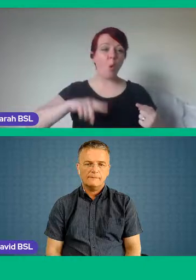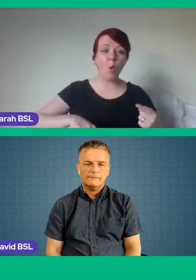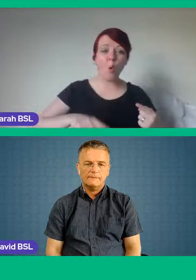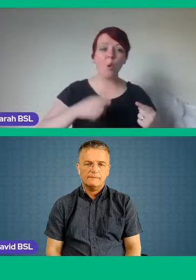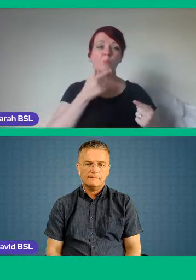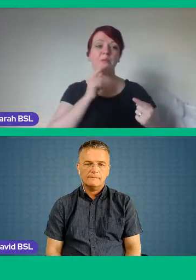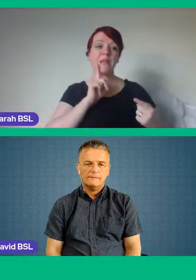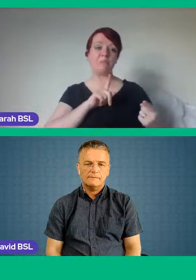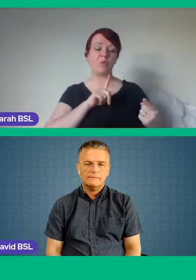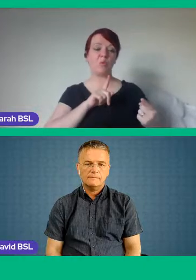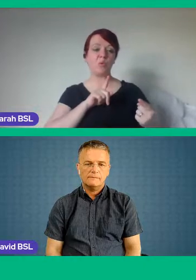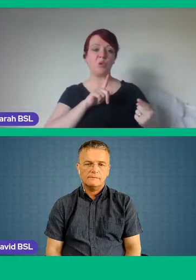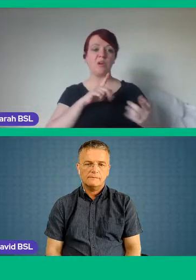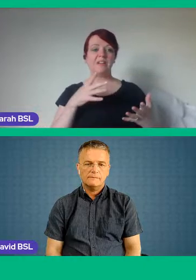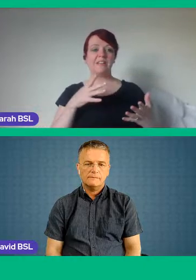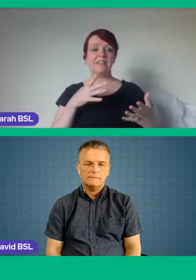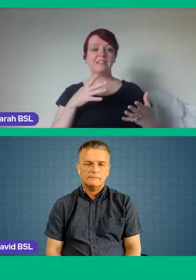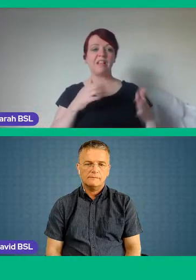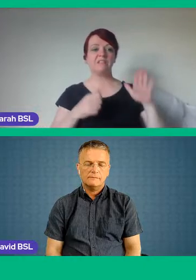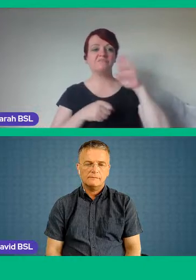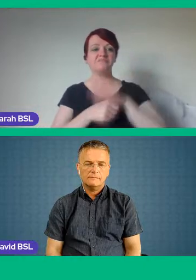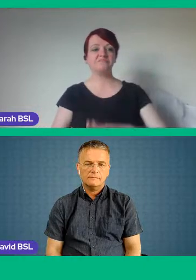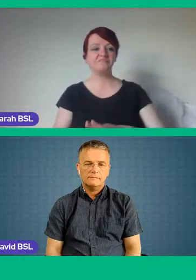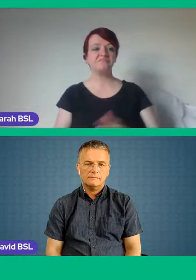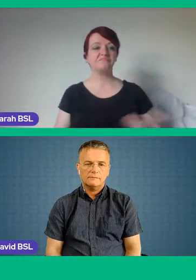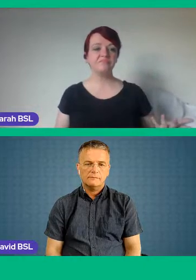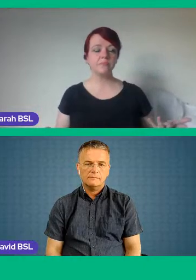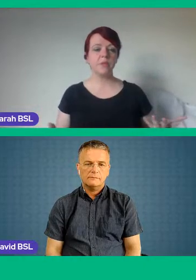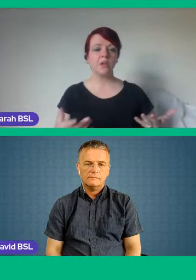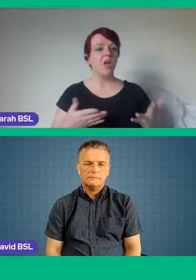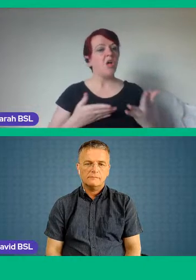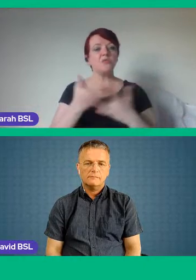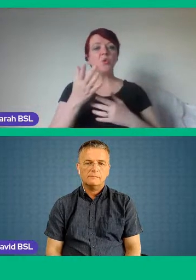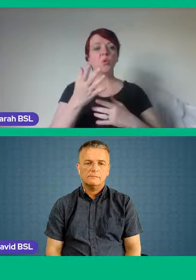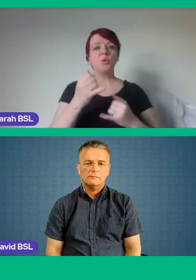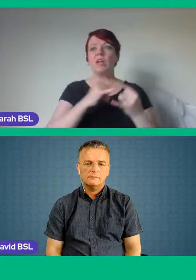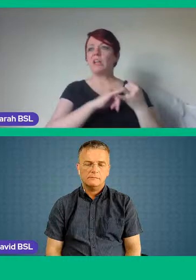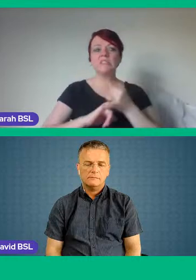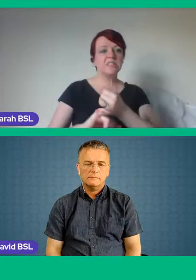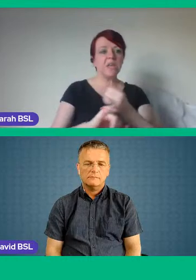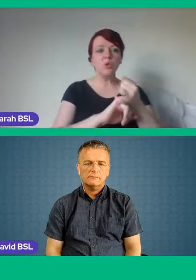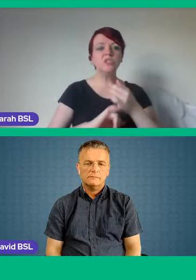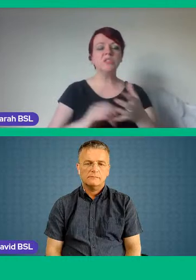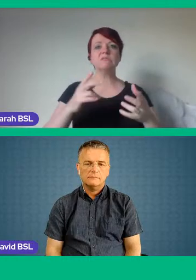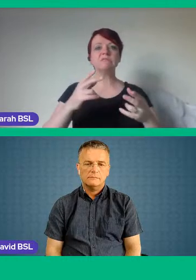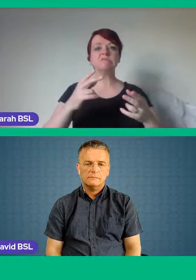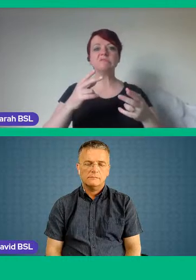through socio-economic conditions and lots of other intersectional reasons you want their voices